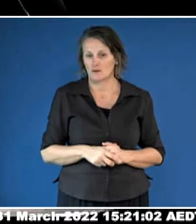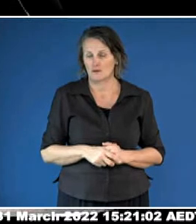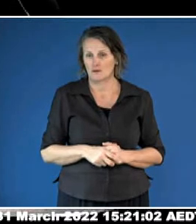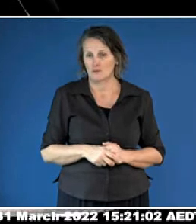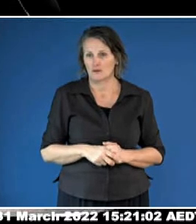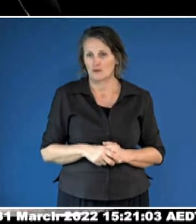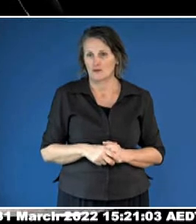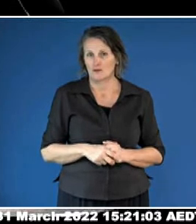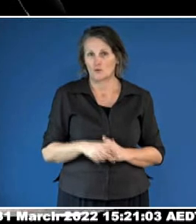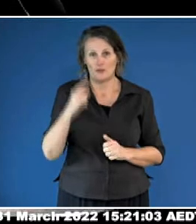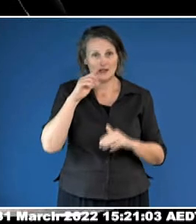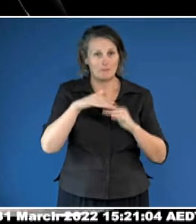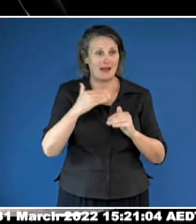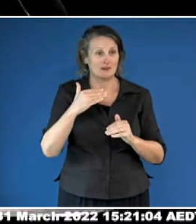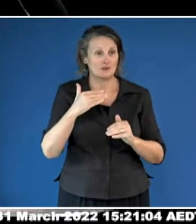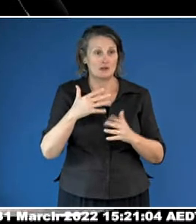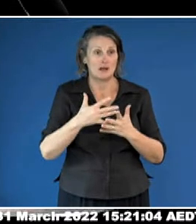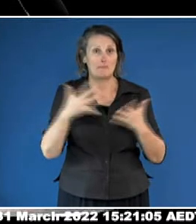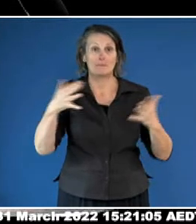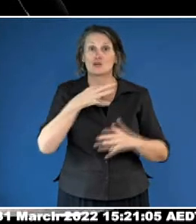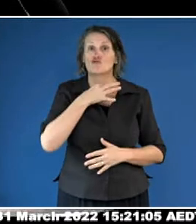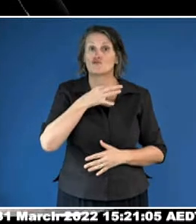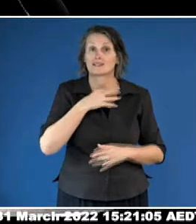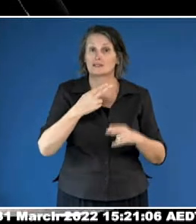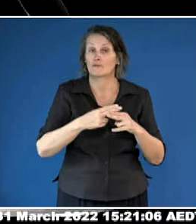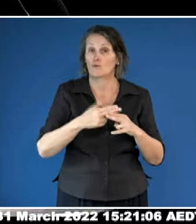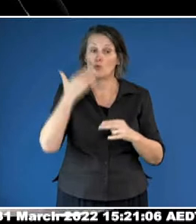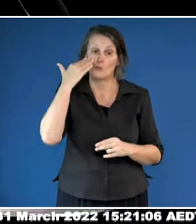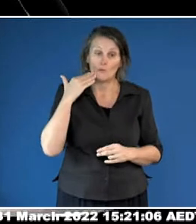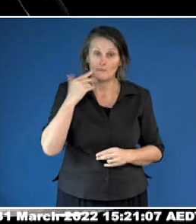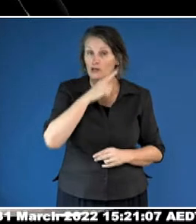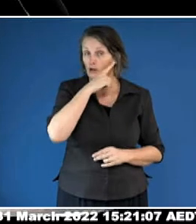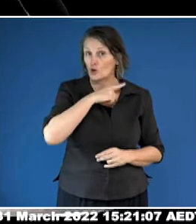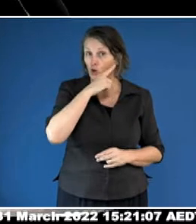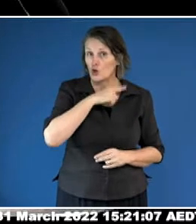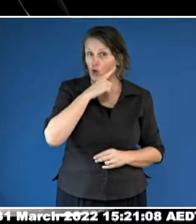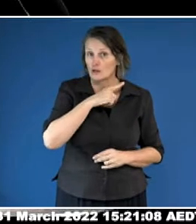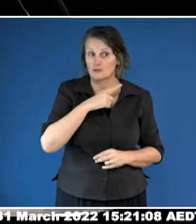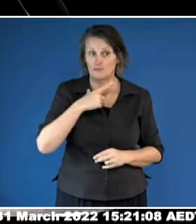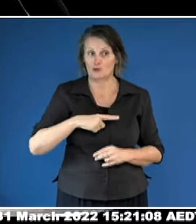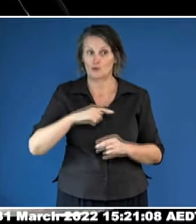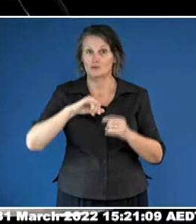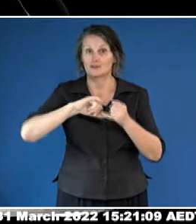girls. Because sexual rights are not part of the agreement in Australia because they are